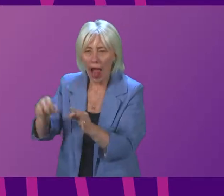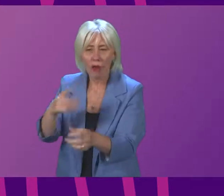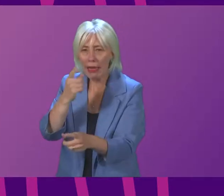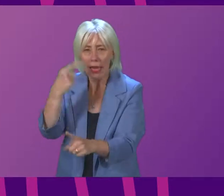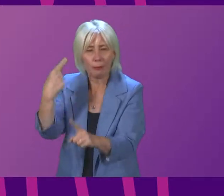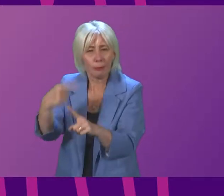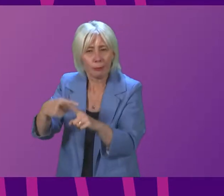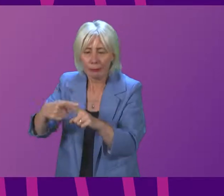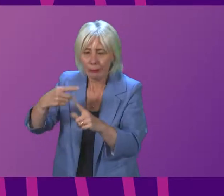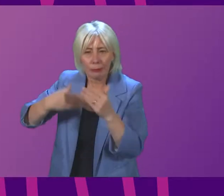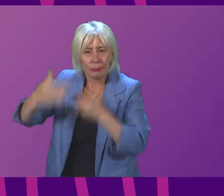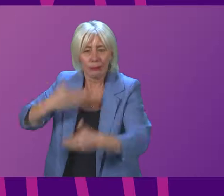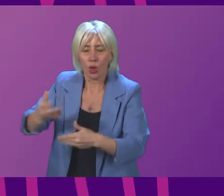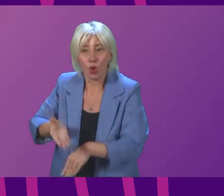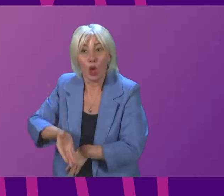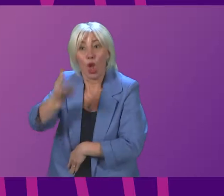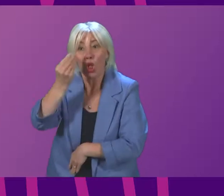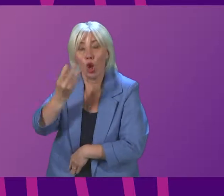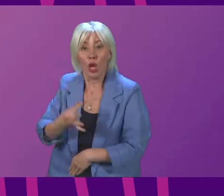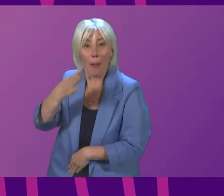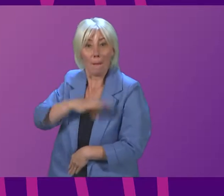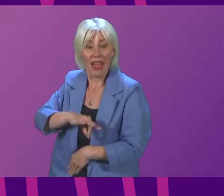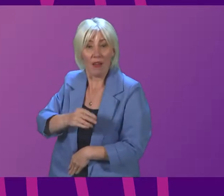so that we can learn and benefit from lessons as early as possible.